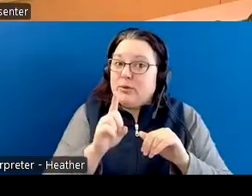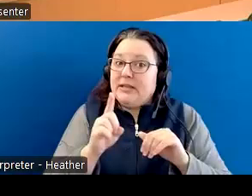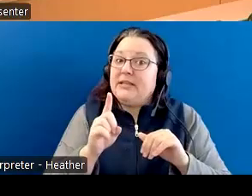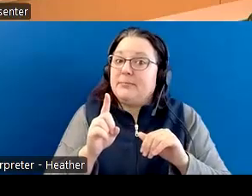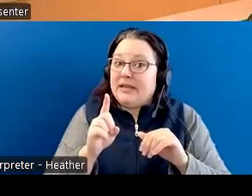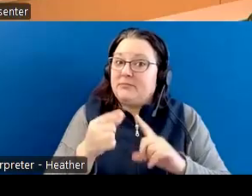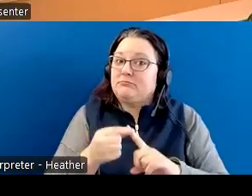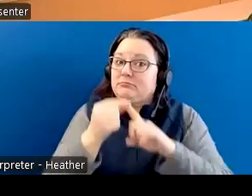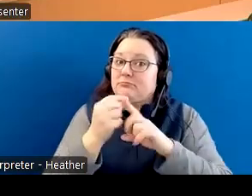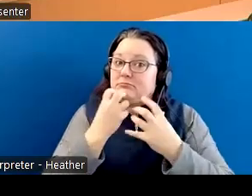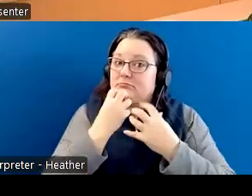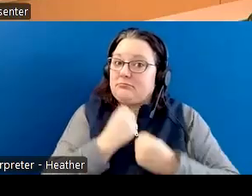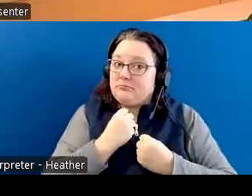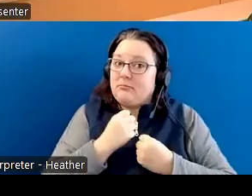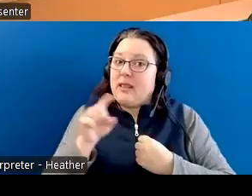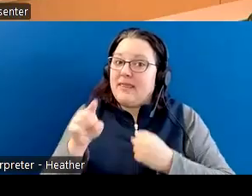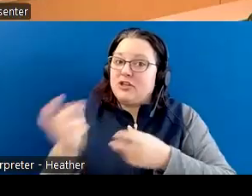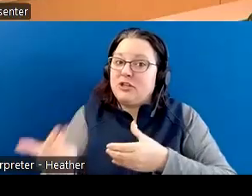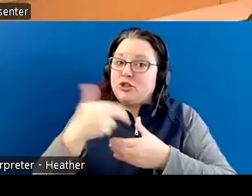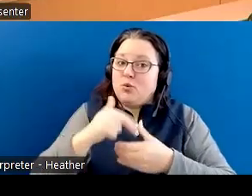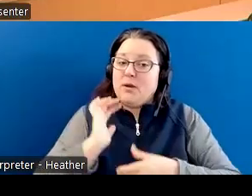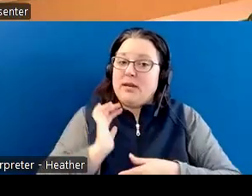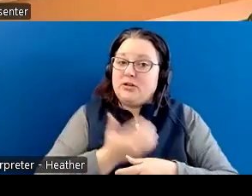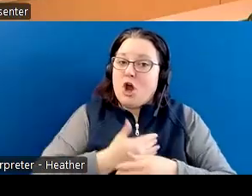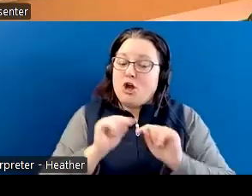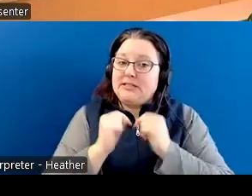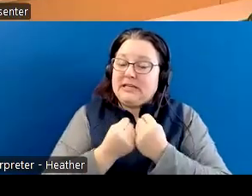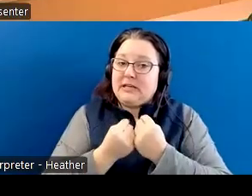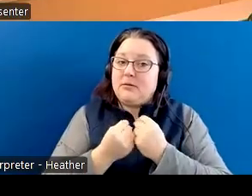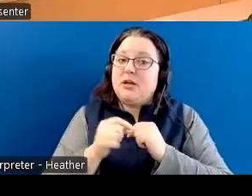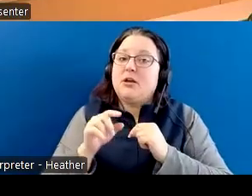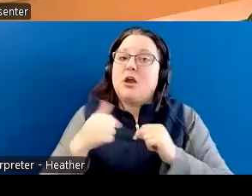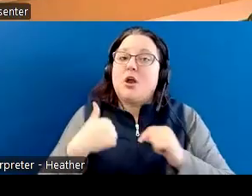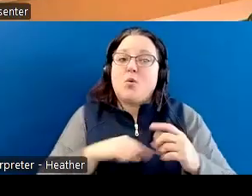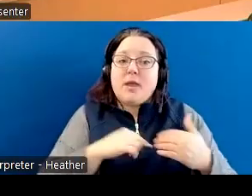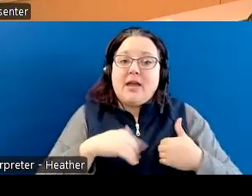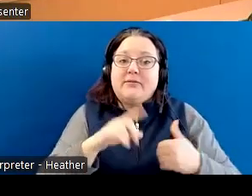have her on the team doing really difficult work for really vulnerable populations who are not just